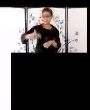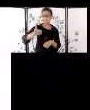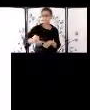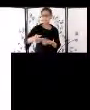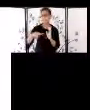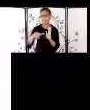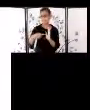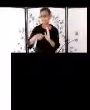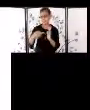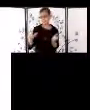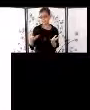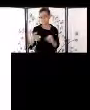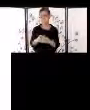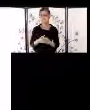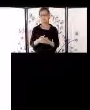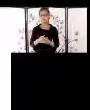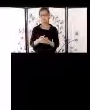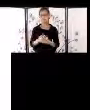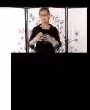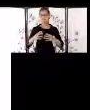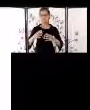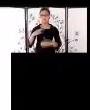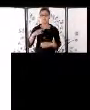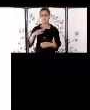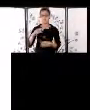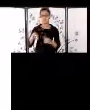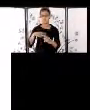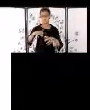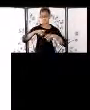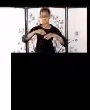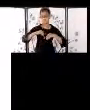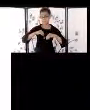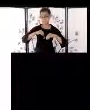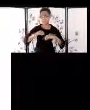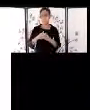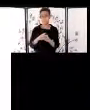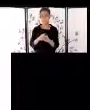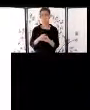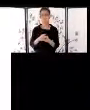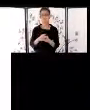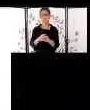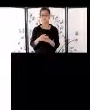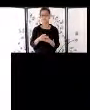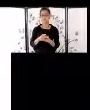Applications are being accepted up until the application deadline of Monday, June 14, 2021,